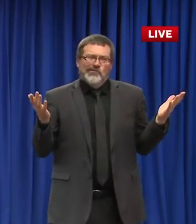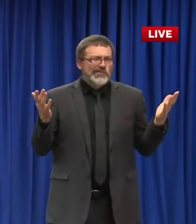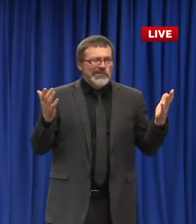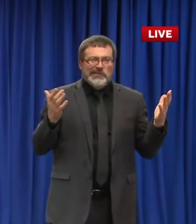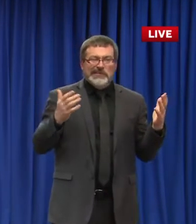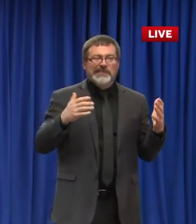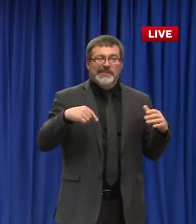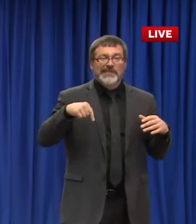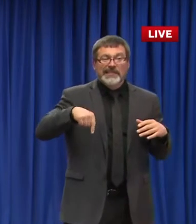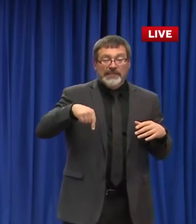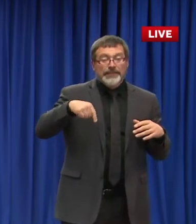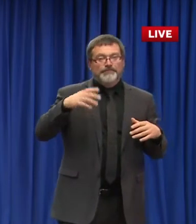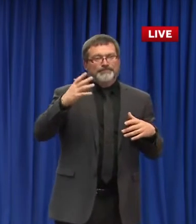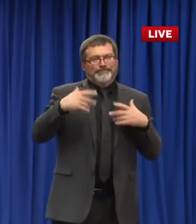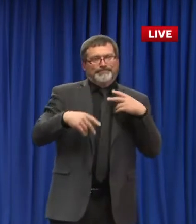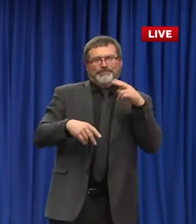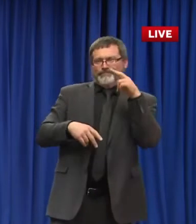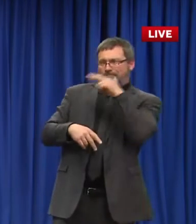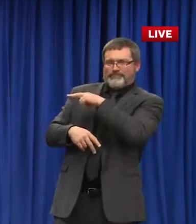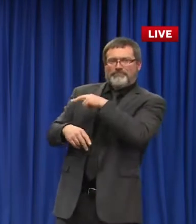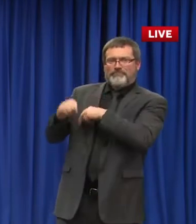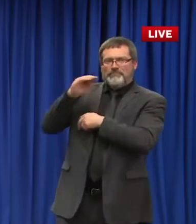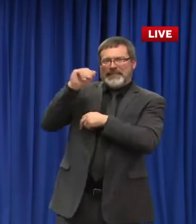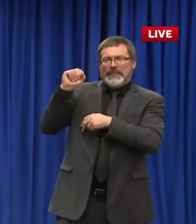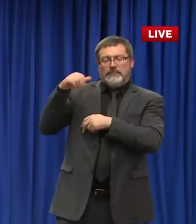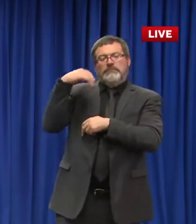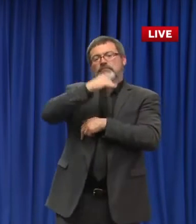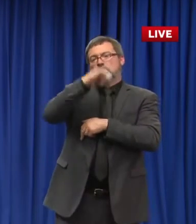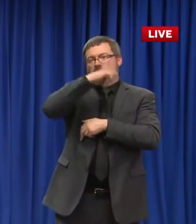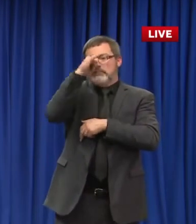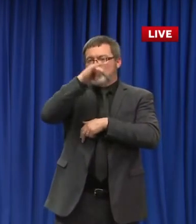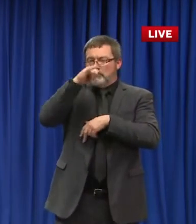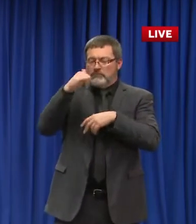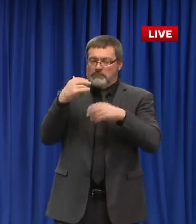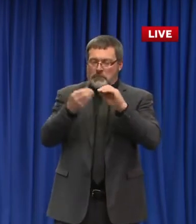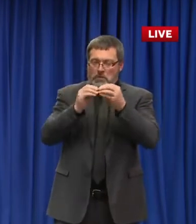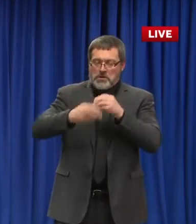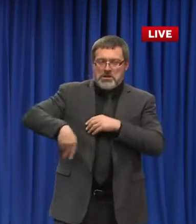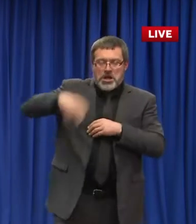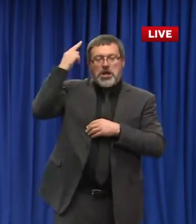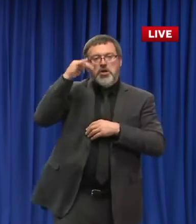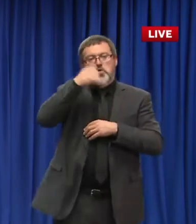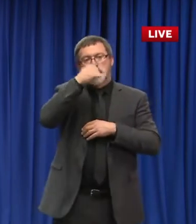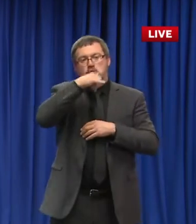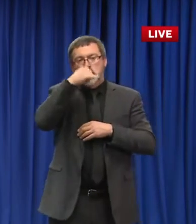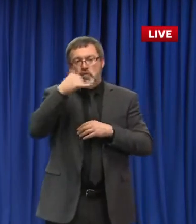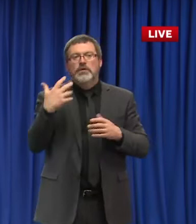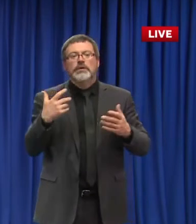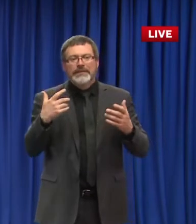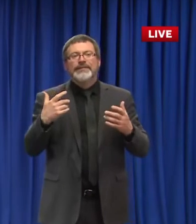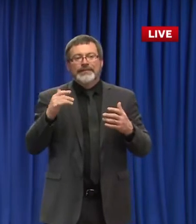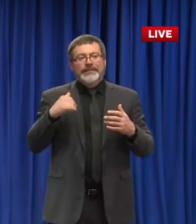WE HAVE A SIGNIFICANT ISSUE WITH OUR FRIENDS TO THE SOUTH IN MASSACHUSETTS, WHICH ARE STILL A VERY SIGNIFICANT HOT SPOT FOR THE ENTIRE COUNTRY.